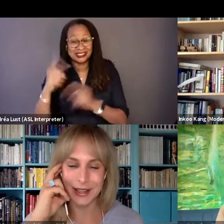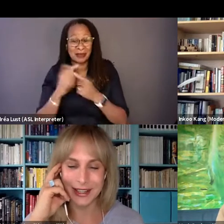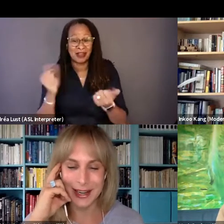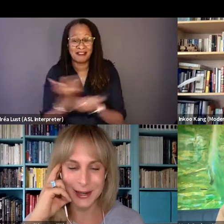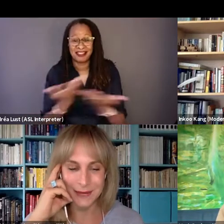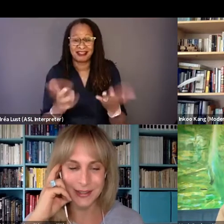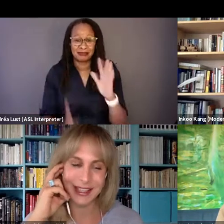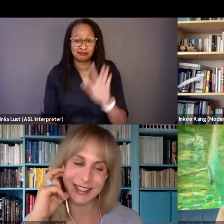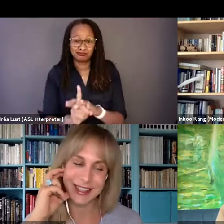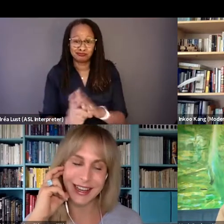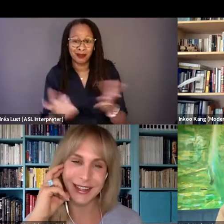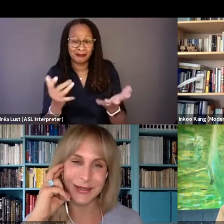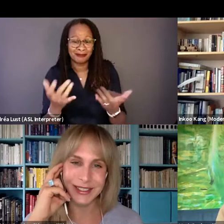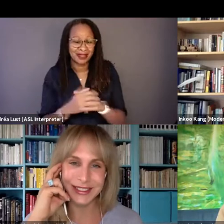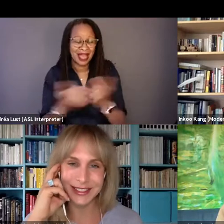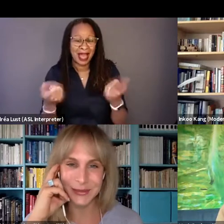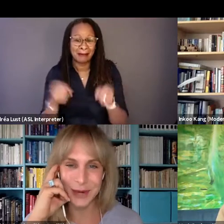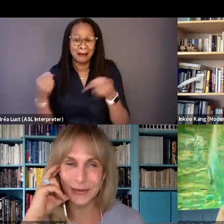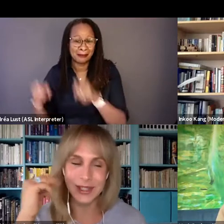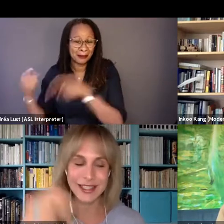but yeah, it was a really